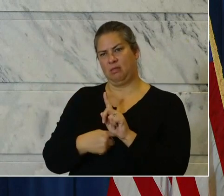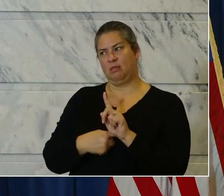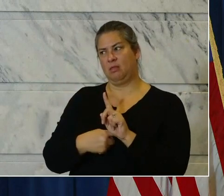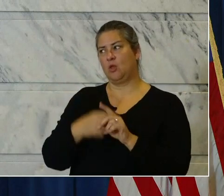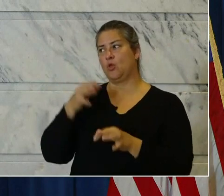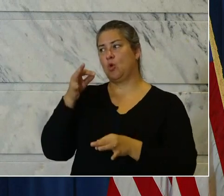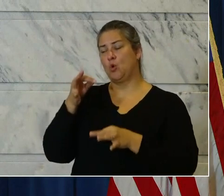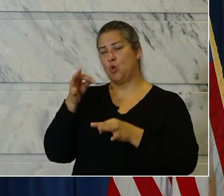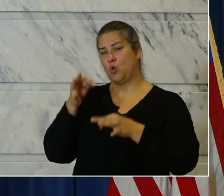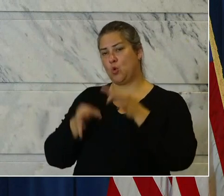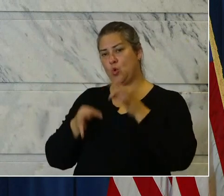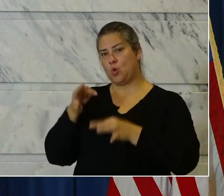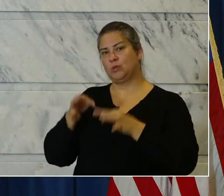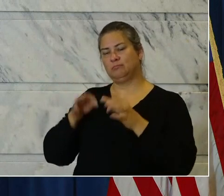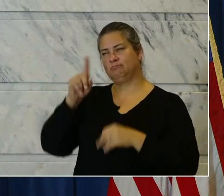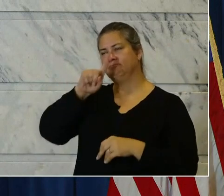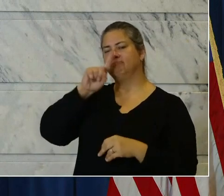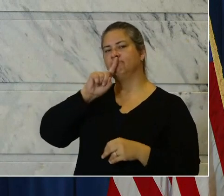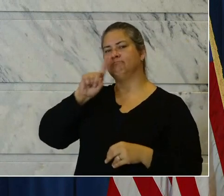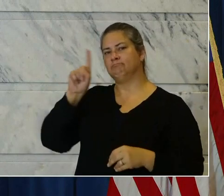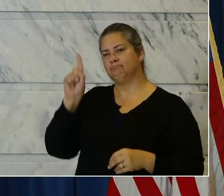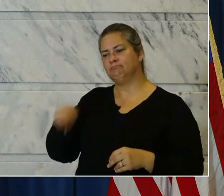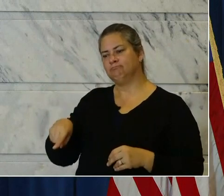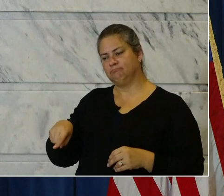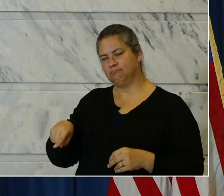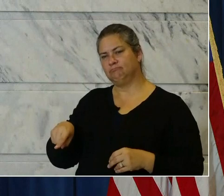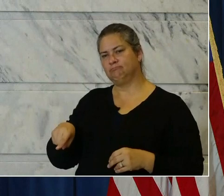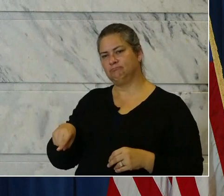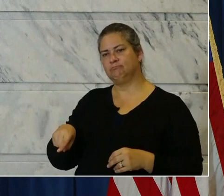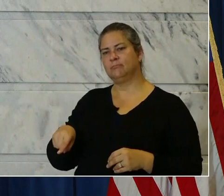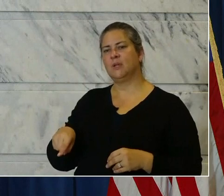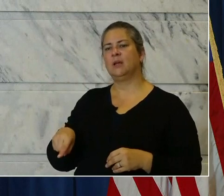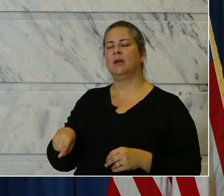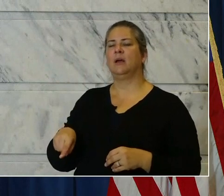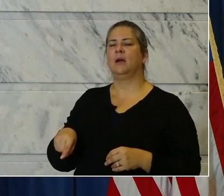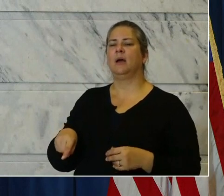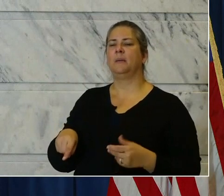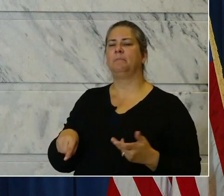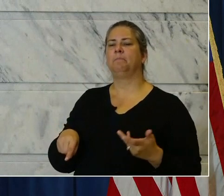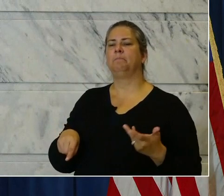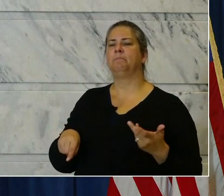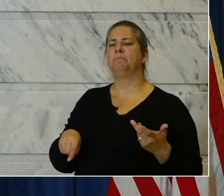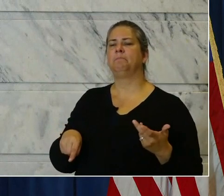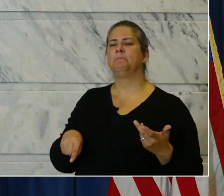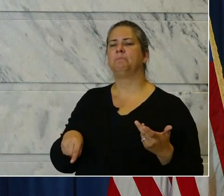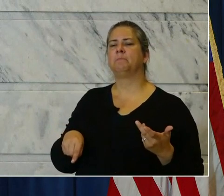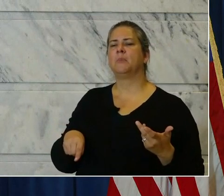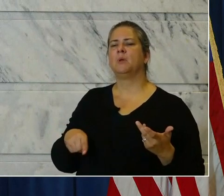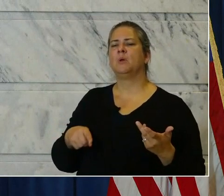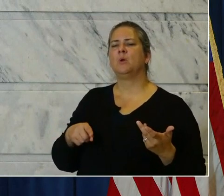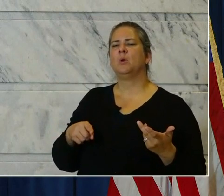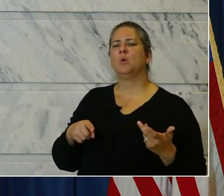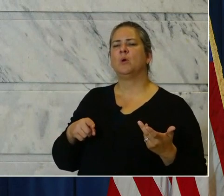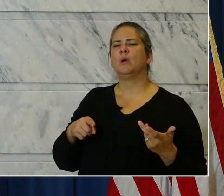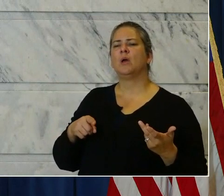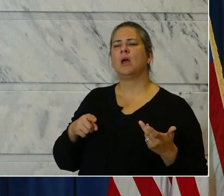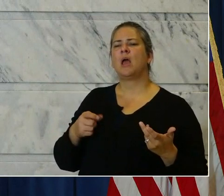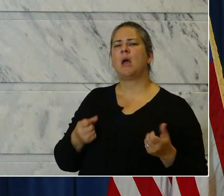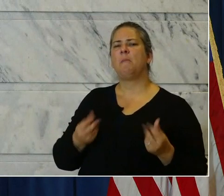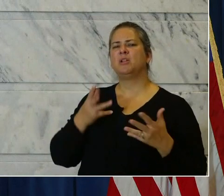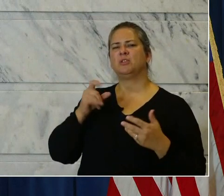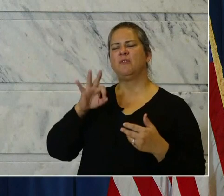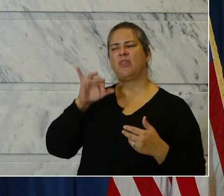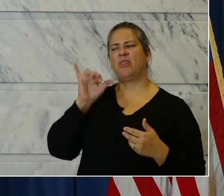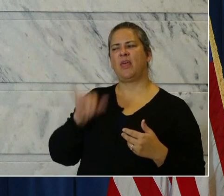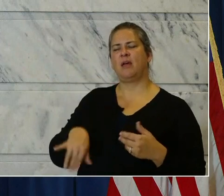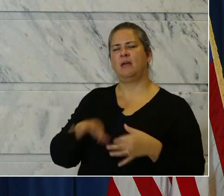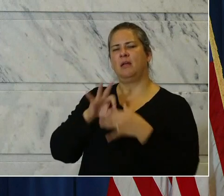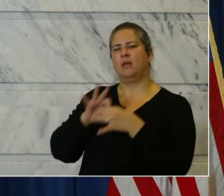MONTH. ACCORDING DOWN AND WE'RE